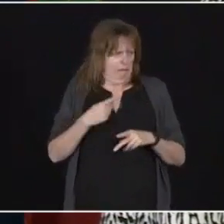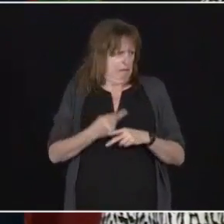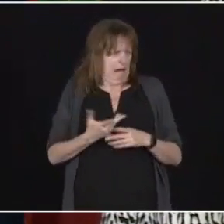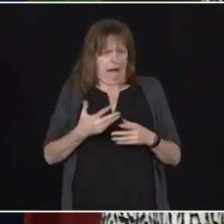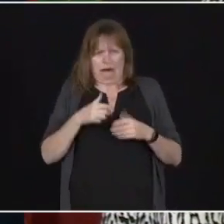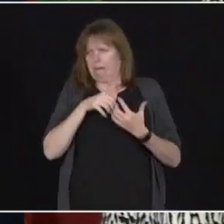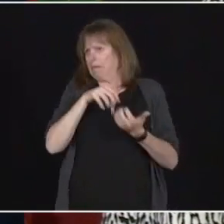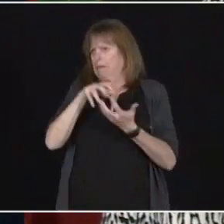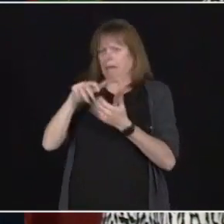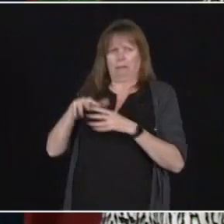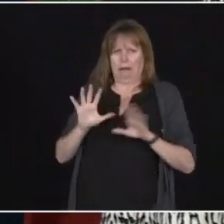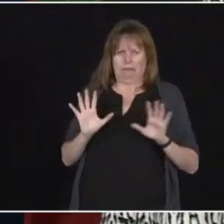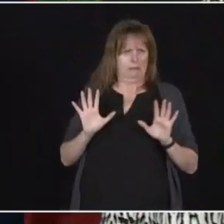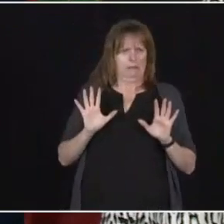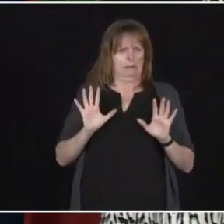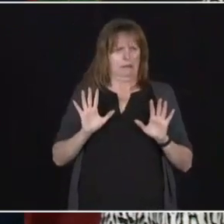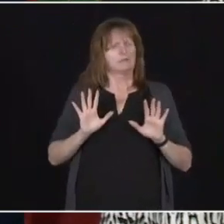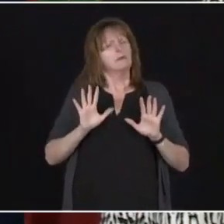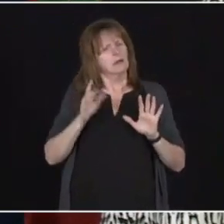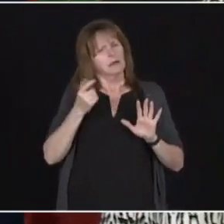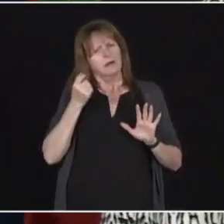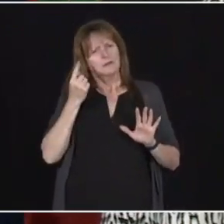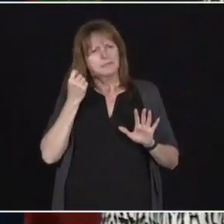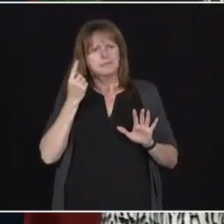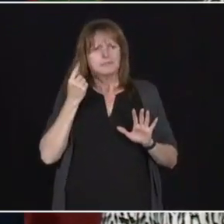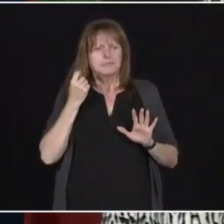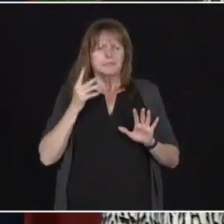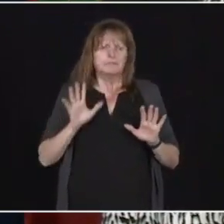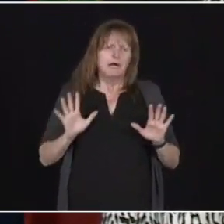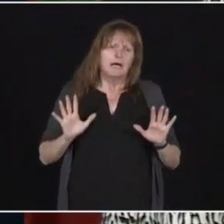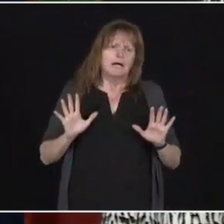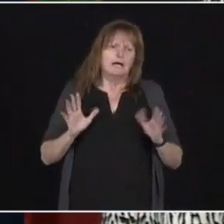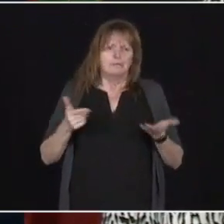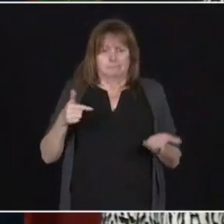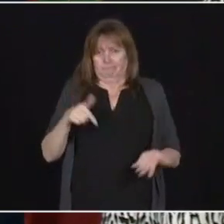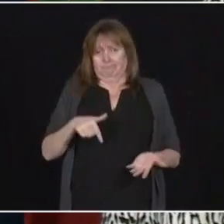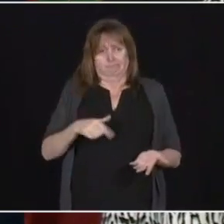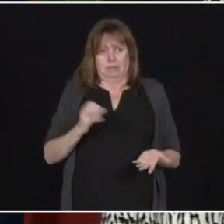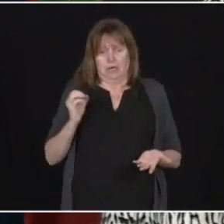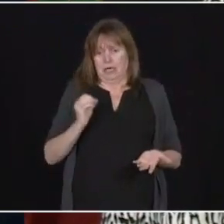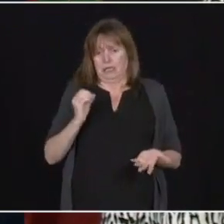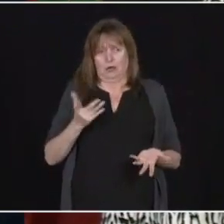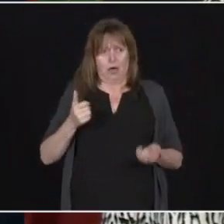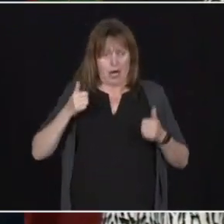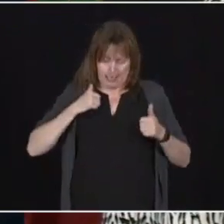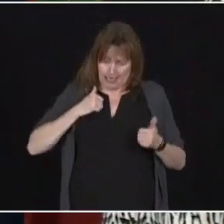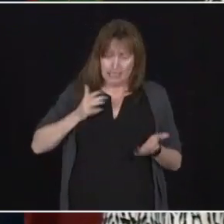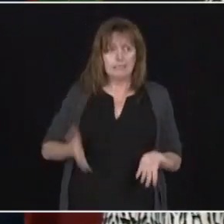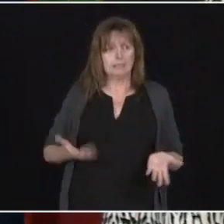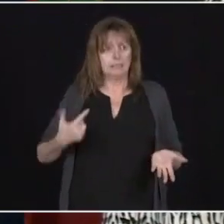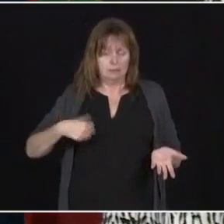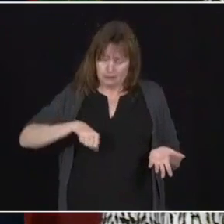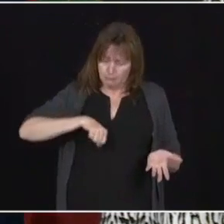levels of government and people in Ontario would just not tolerate that. We are better than that. And you know, I understand, but, you